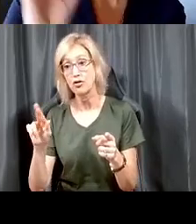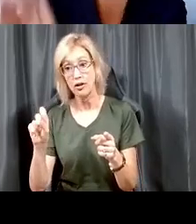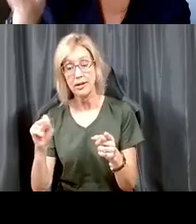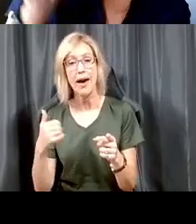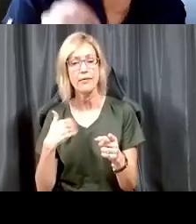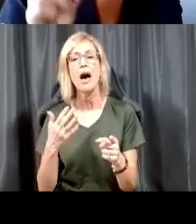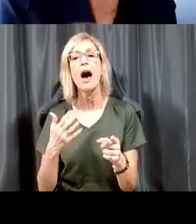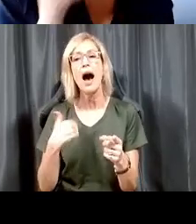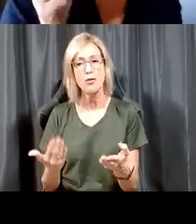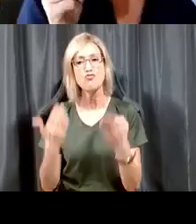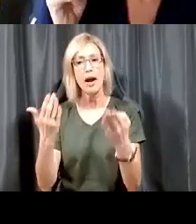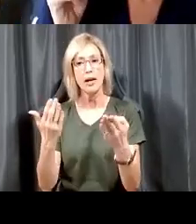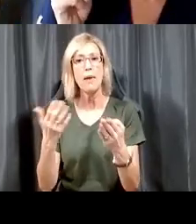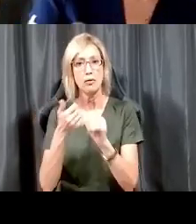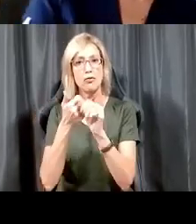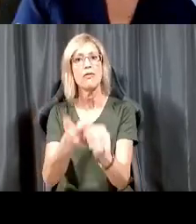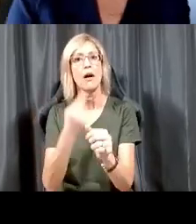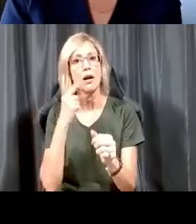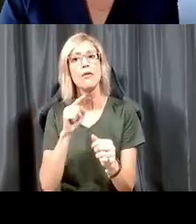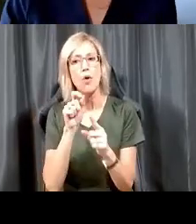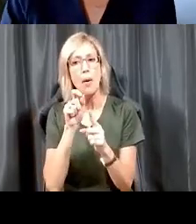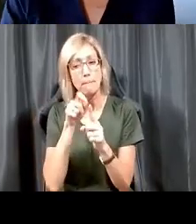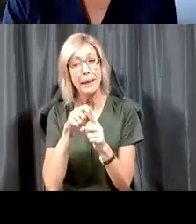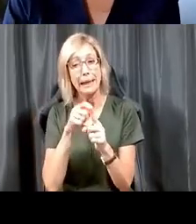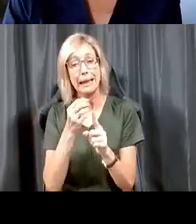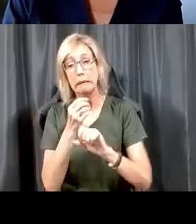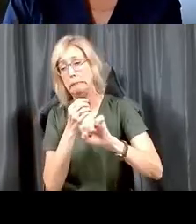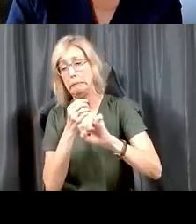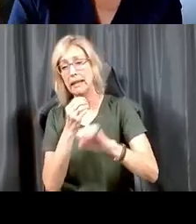for the picky eating information. Or the troubled eating information.